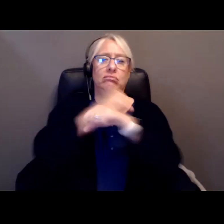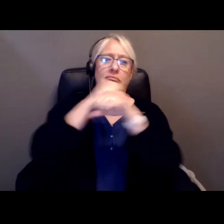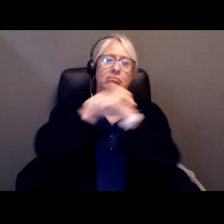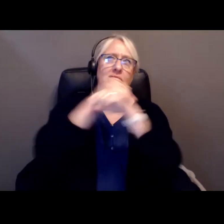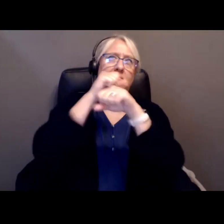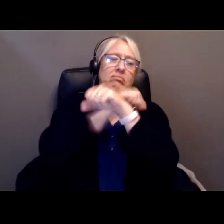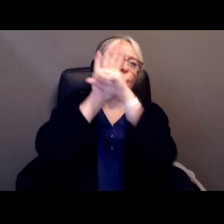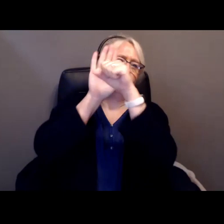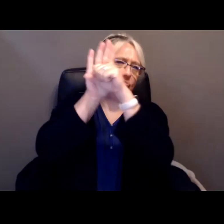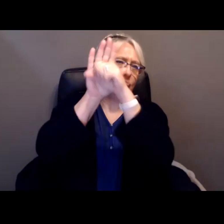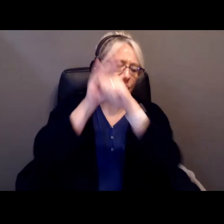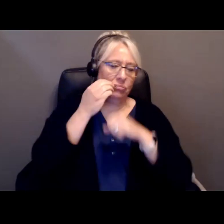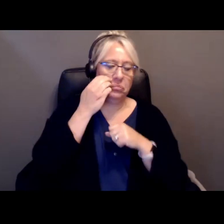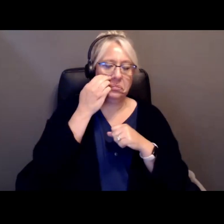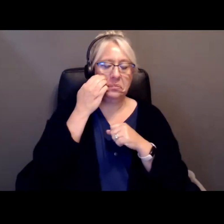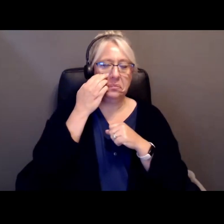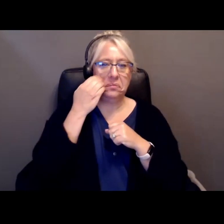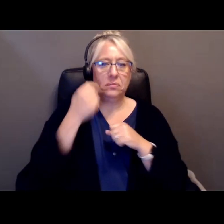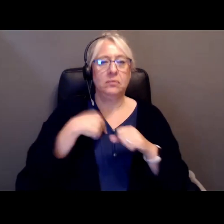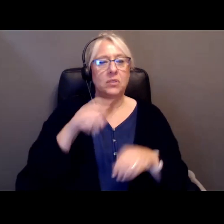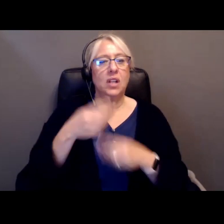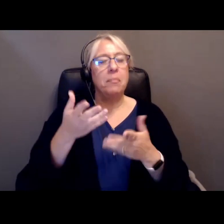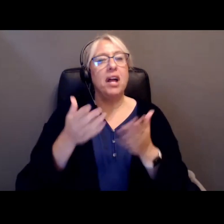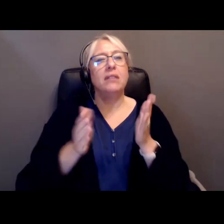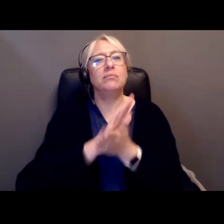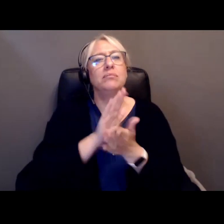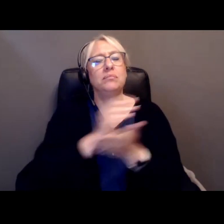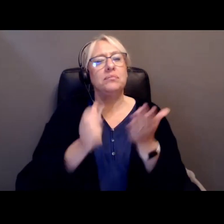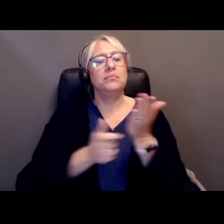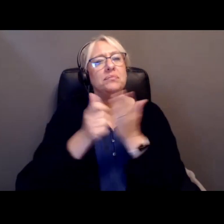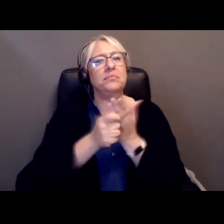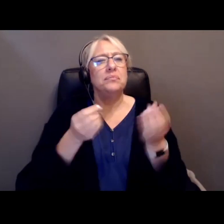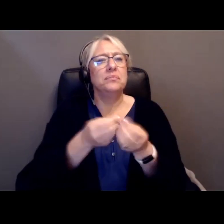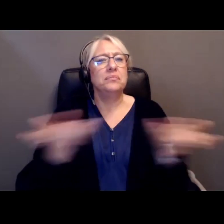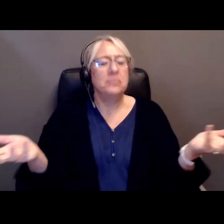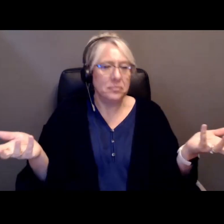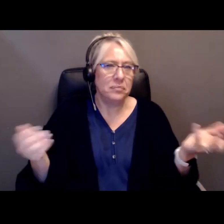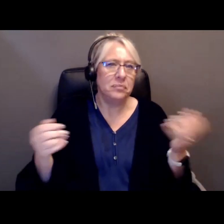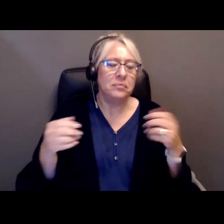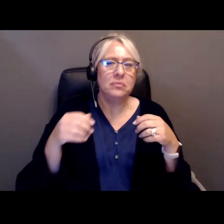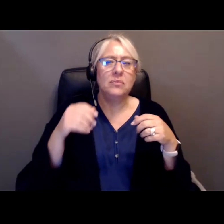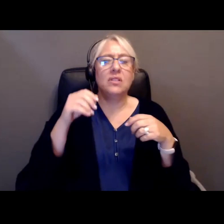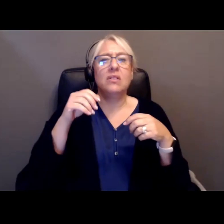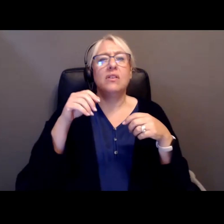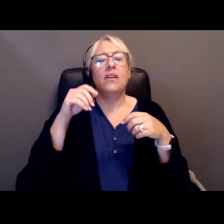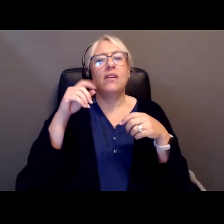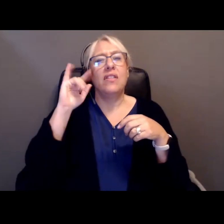I supplied a 2-page handout of scientific articles that supported this being unnecessary, that there